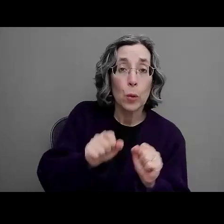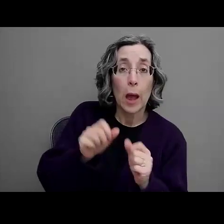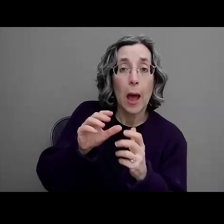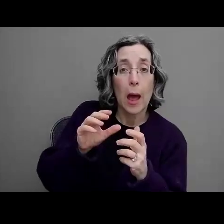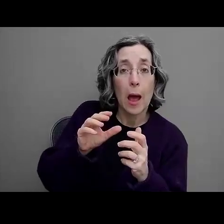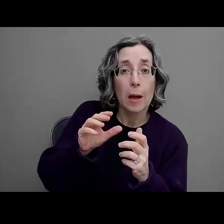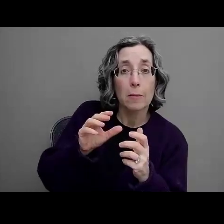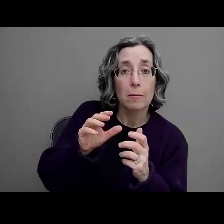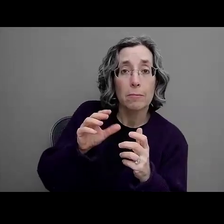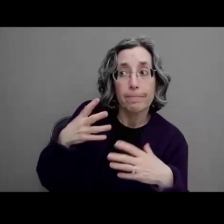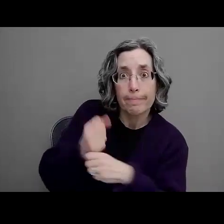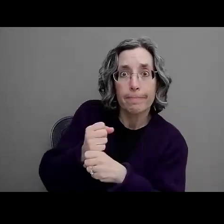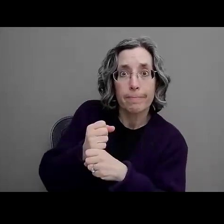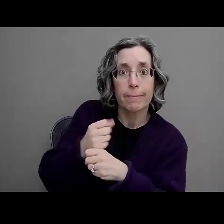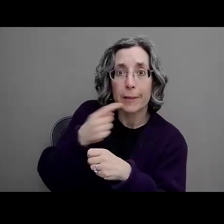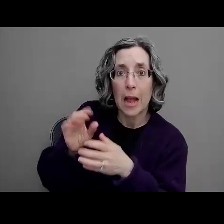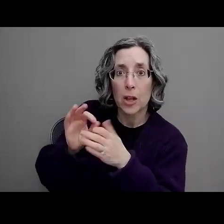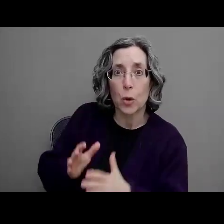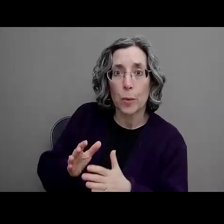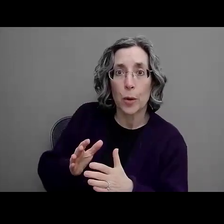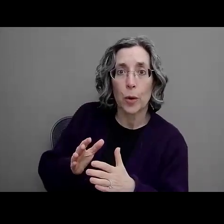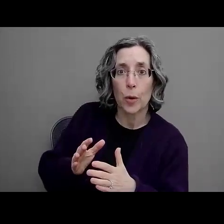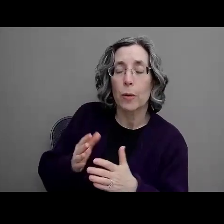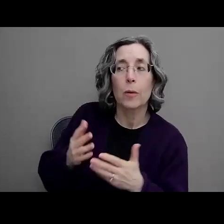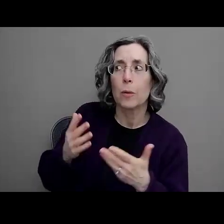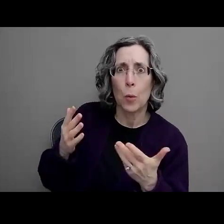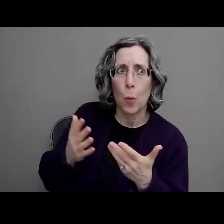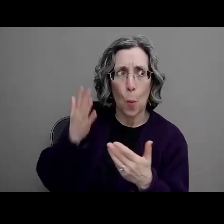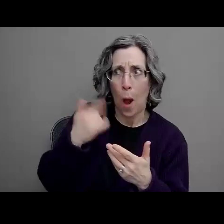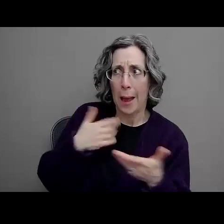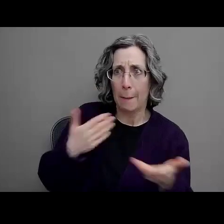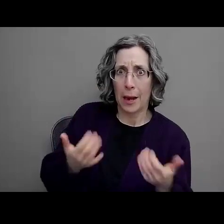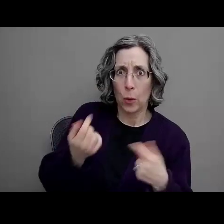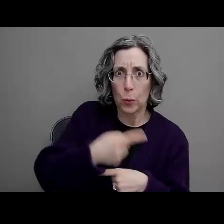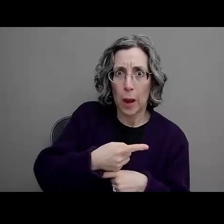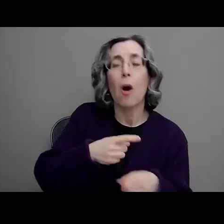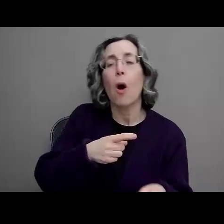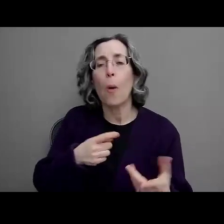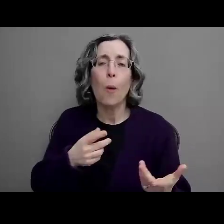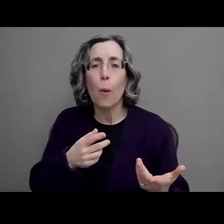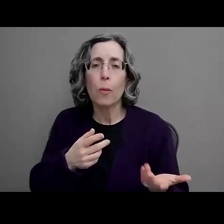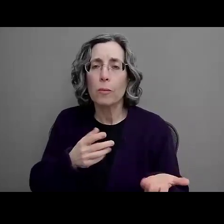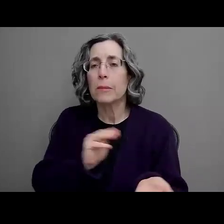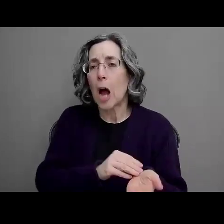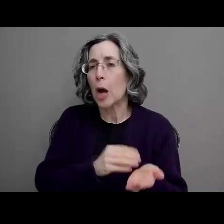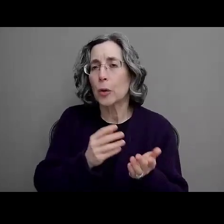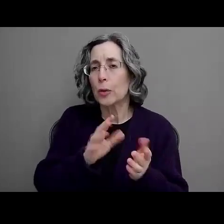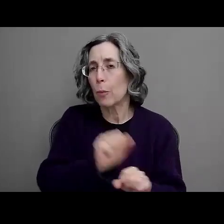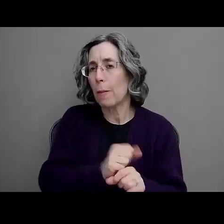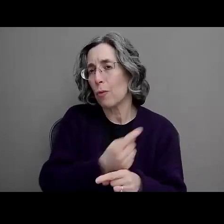of, you know, why are we here? What type of appointment is this? Oh, we are here for a well